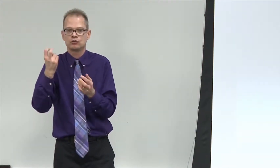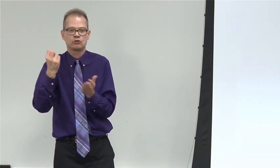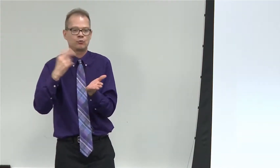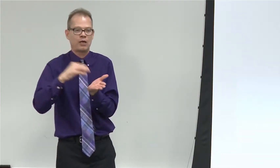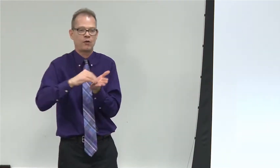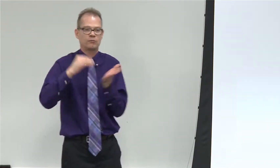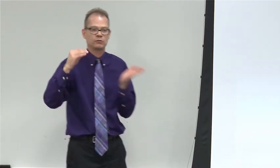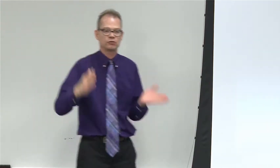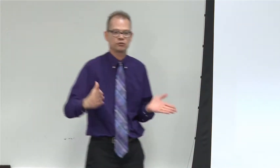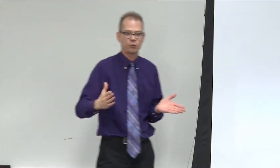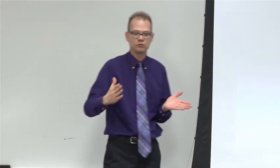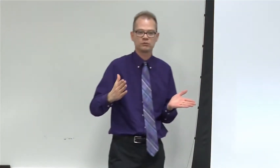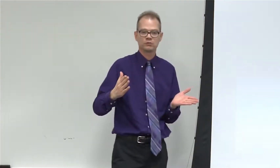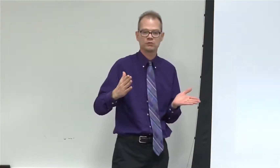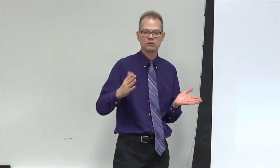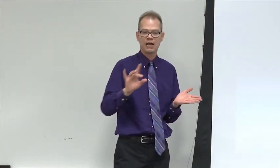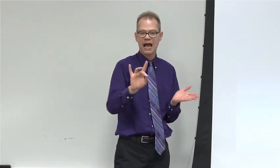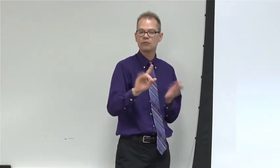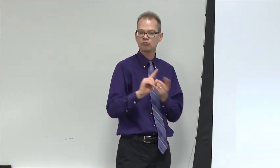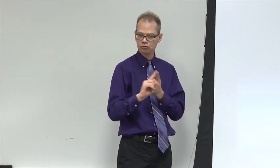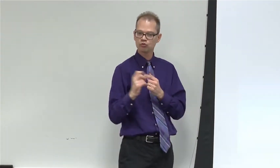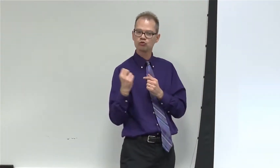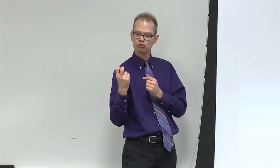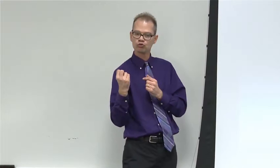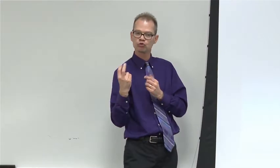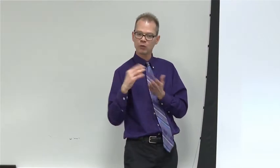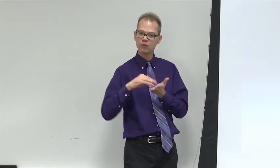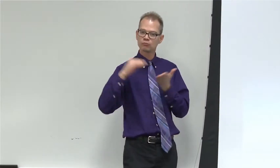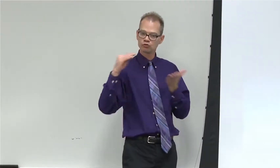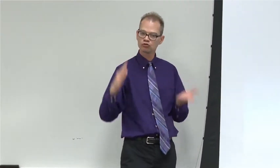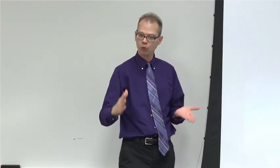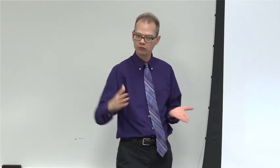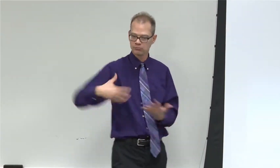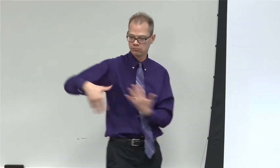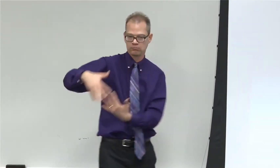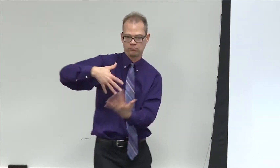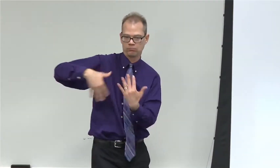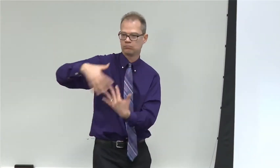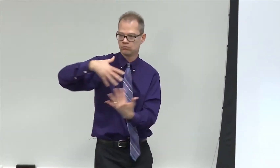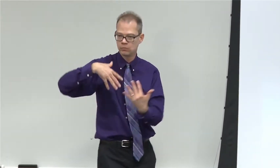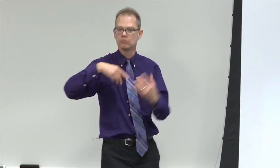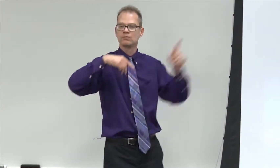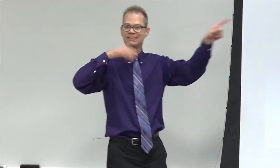of 8 to 12 students...